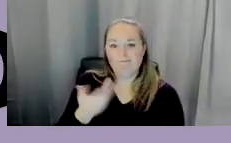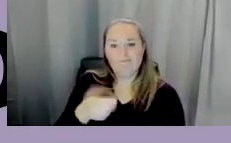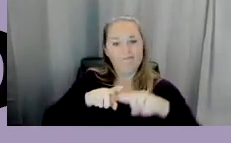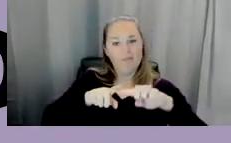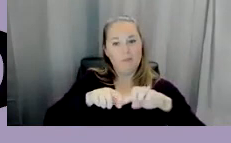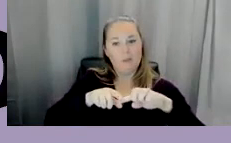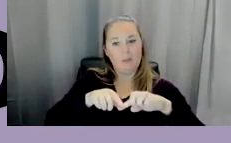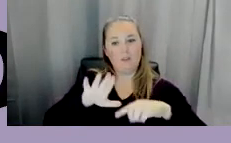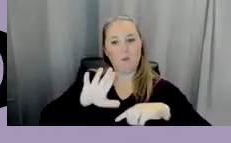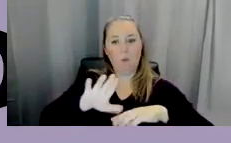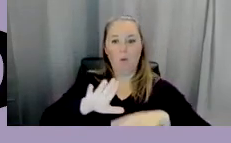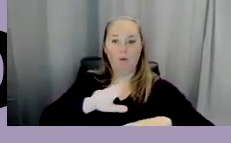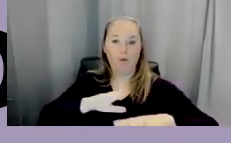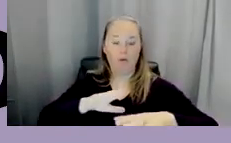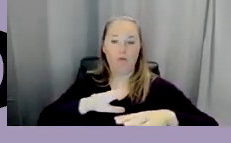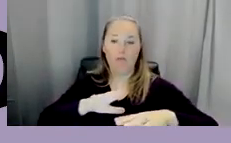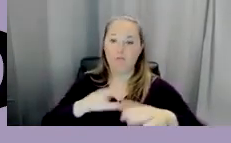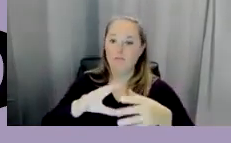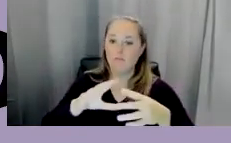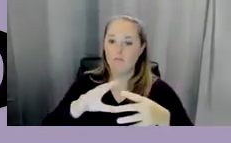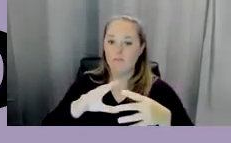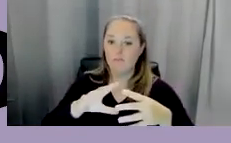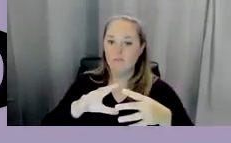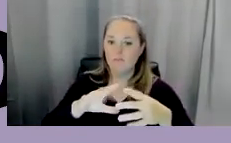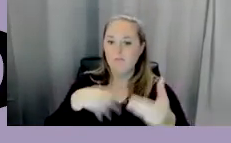TO SAY THE SAME THING THAT NOT A SPECIFIC NUMBER, I THINK WE